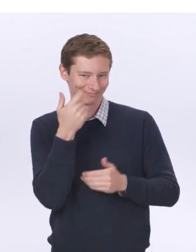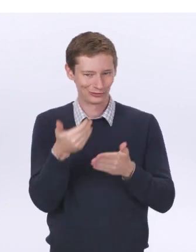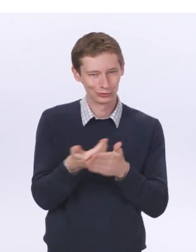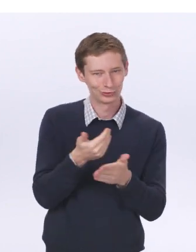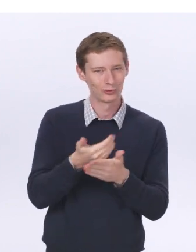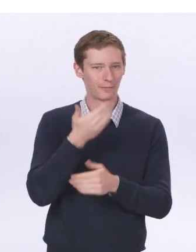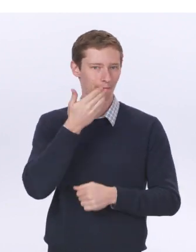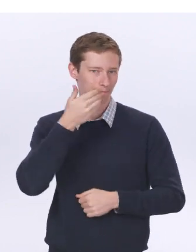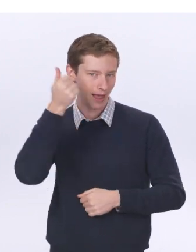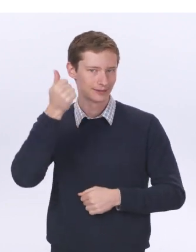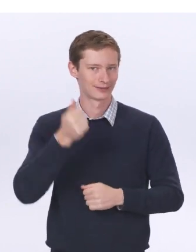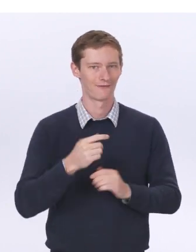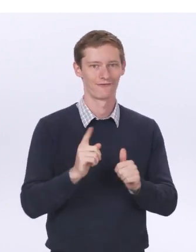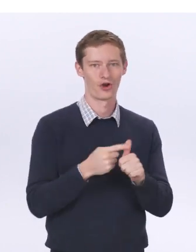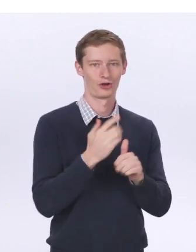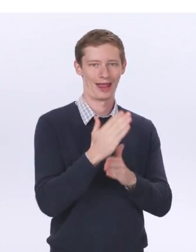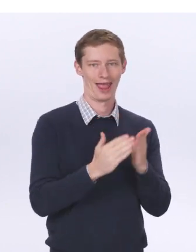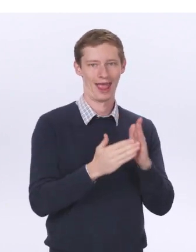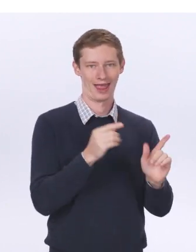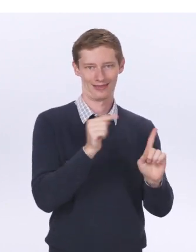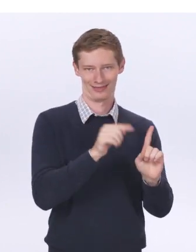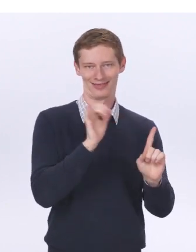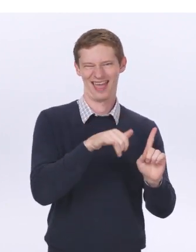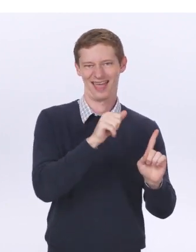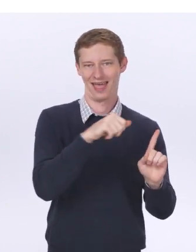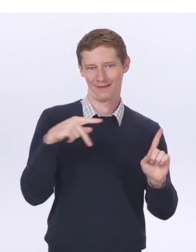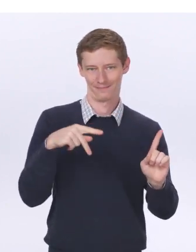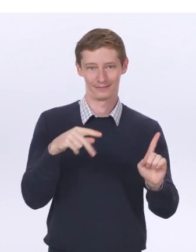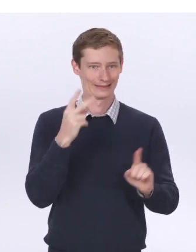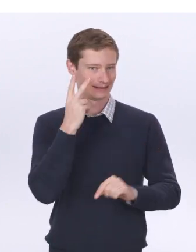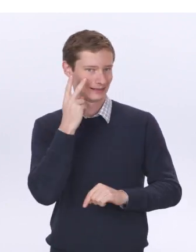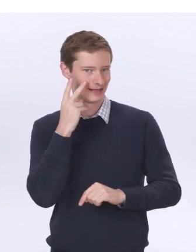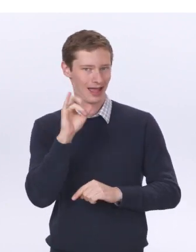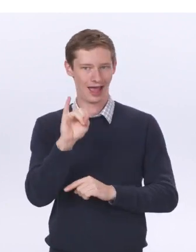and take inspiration back to your app to make it feel even better.